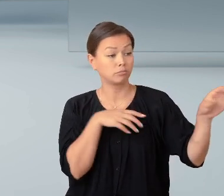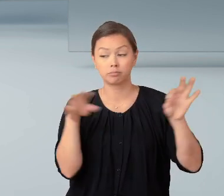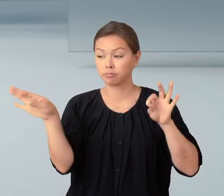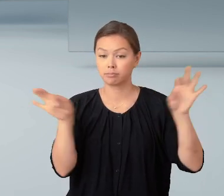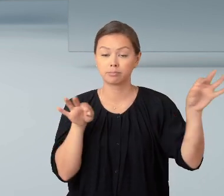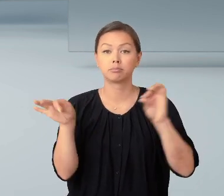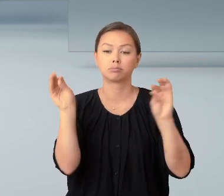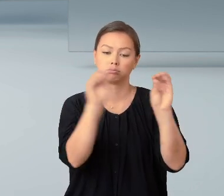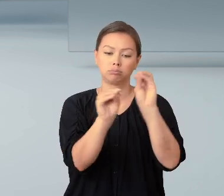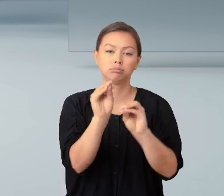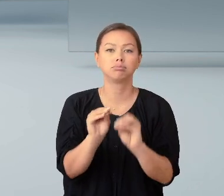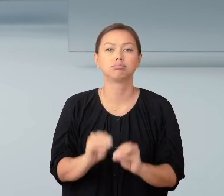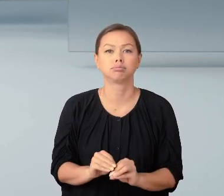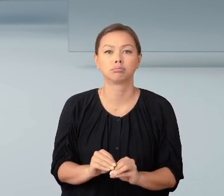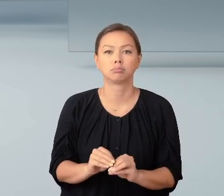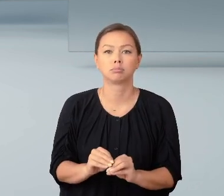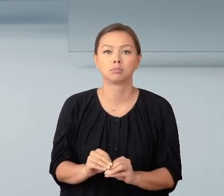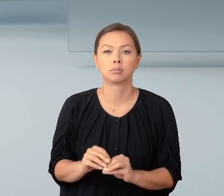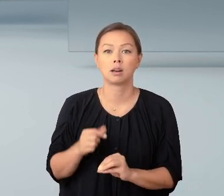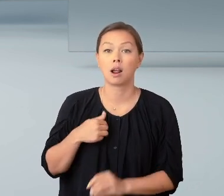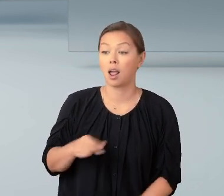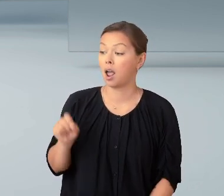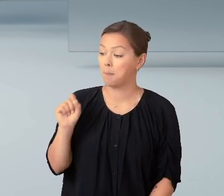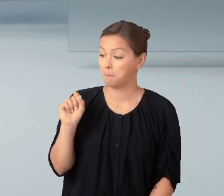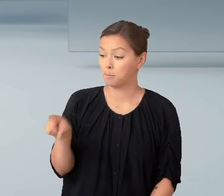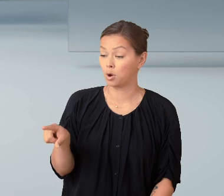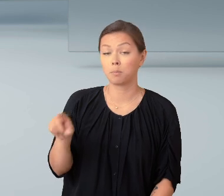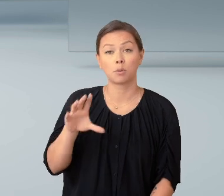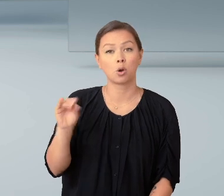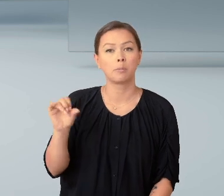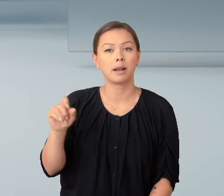previous order. Based on your prompt, Copilot then suggests